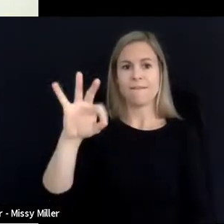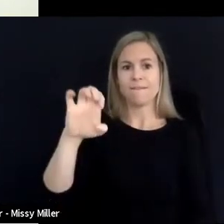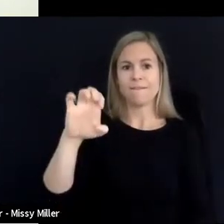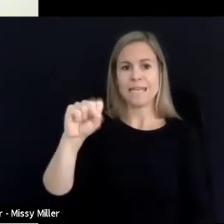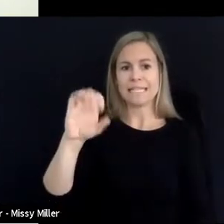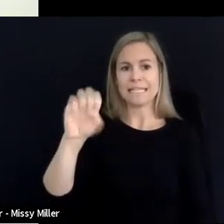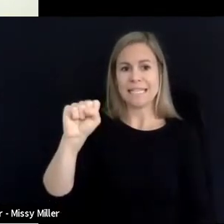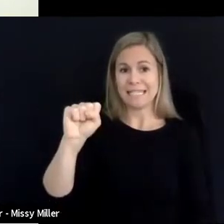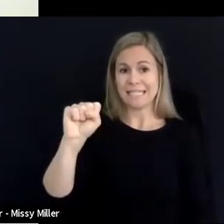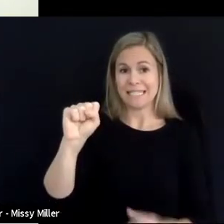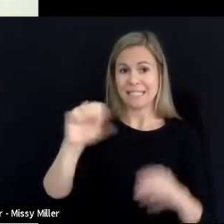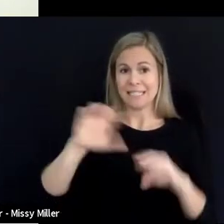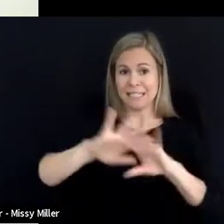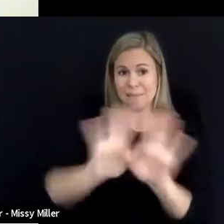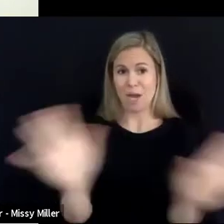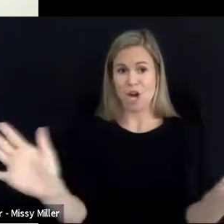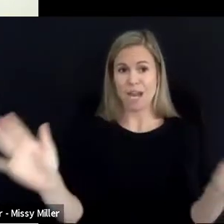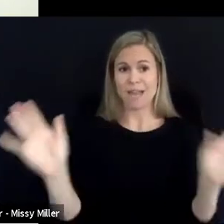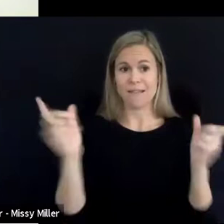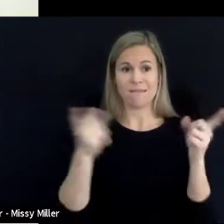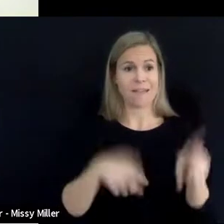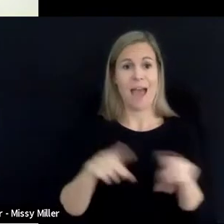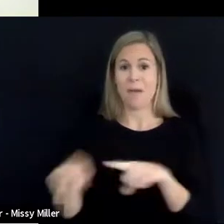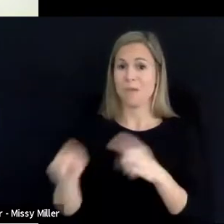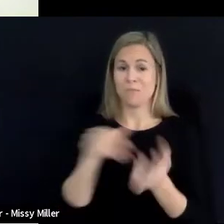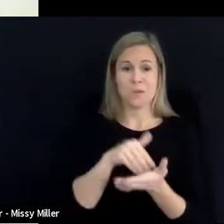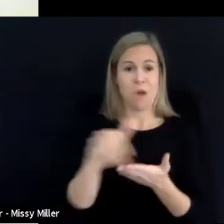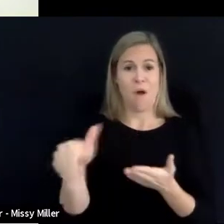because I spent a lot of years dealing with that with Jacob.